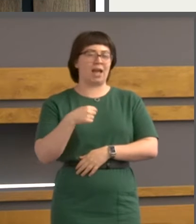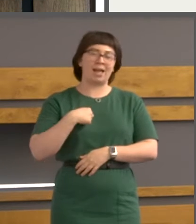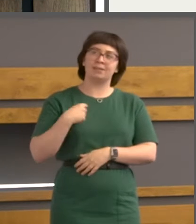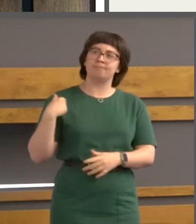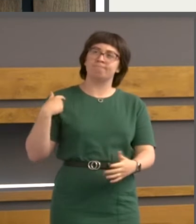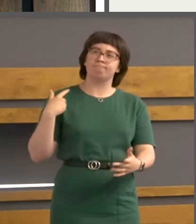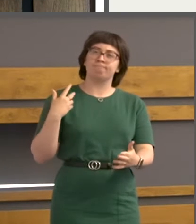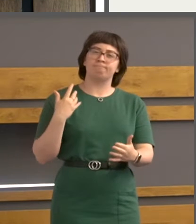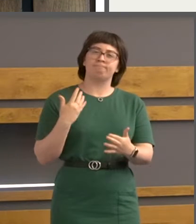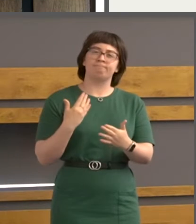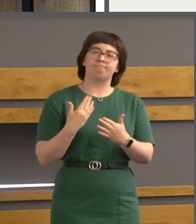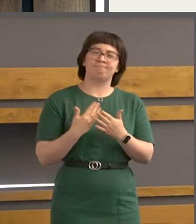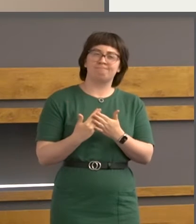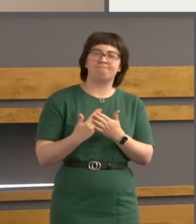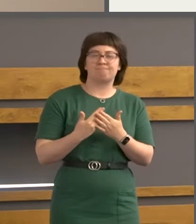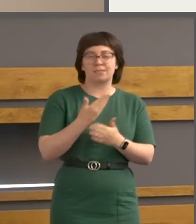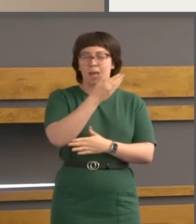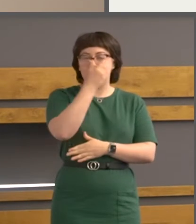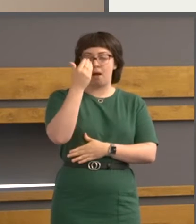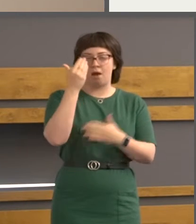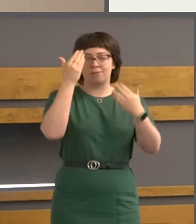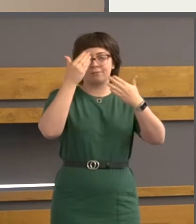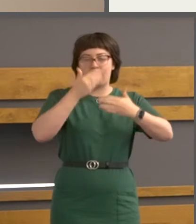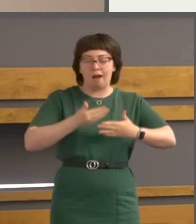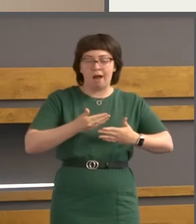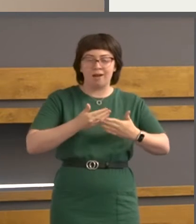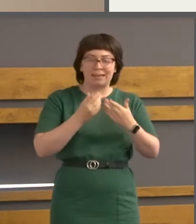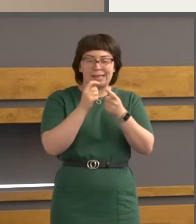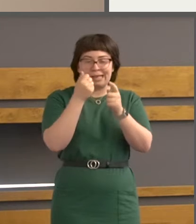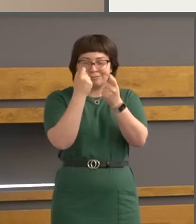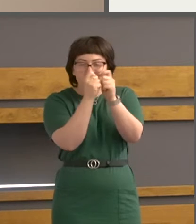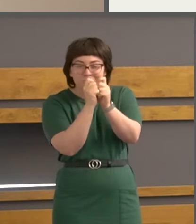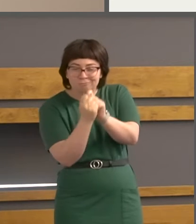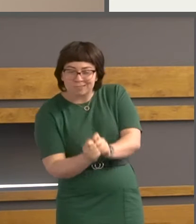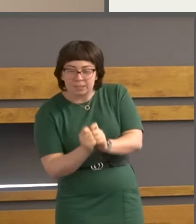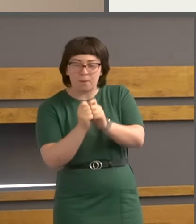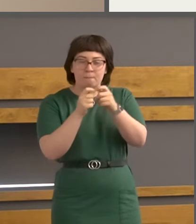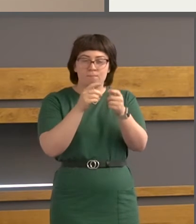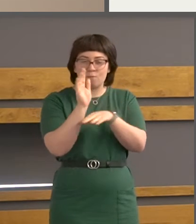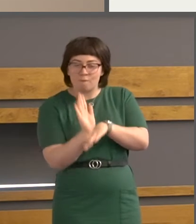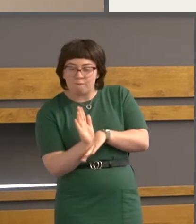a very kind of long summer in a dark editing suite working on a moving image piece